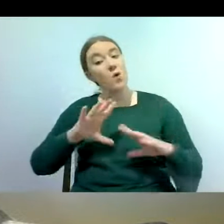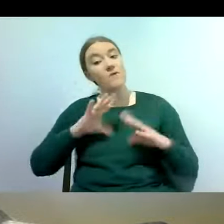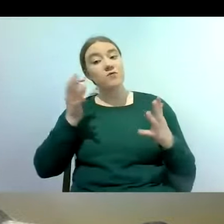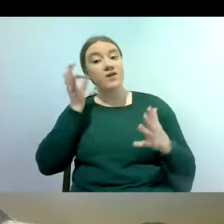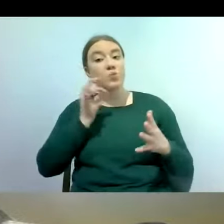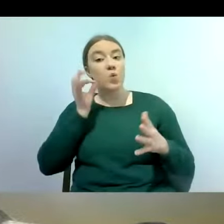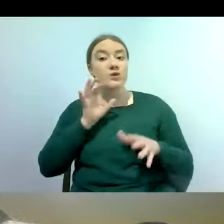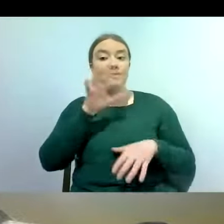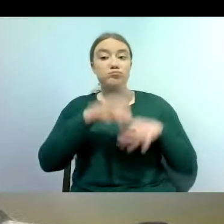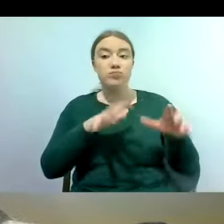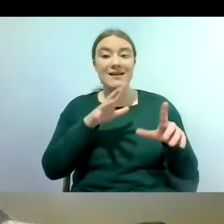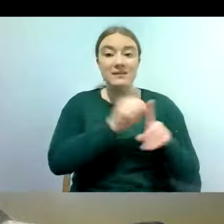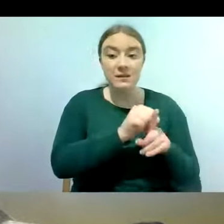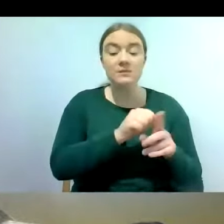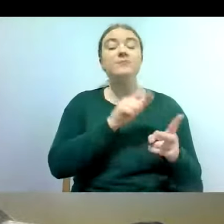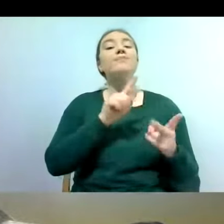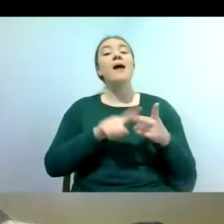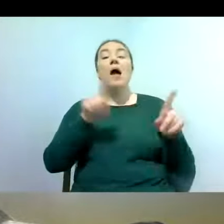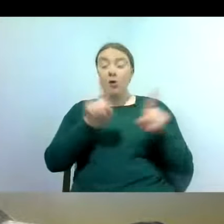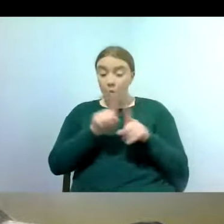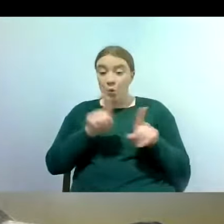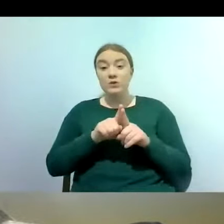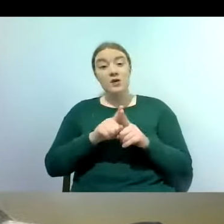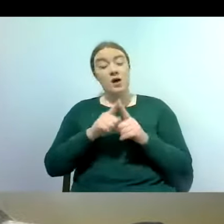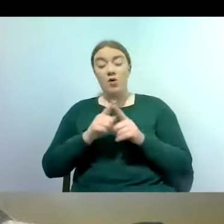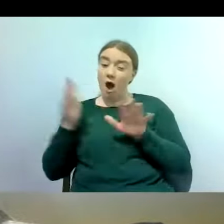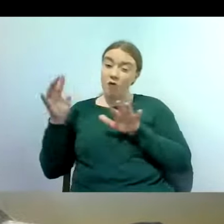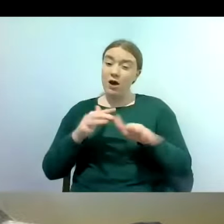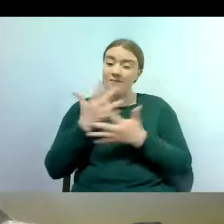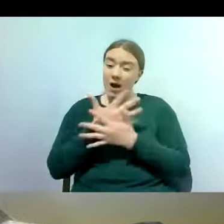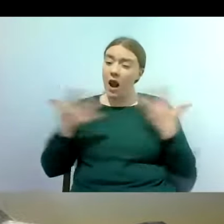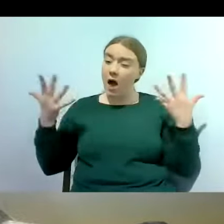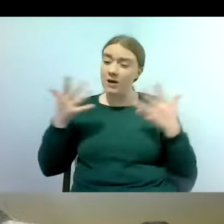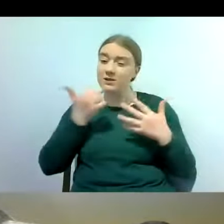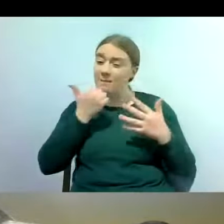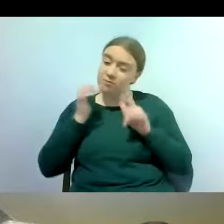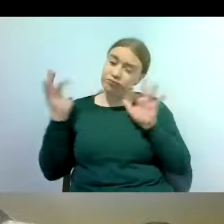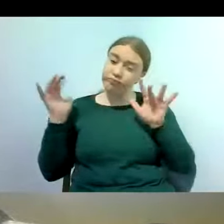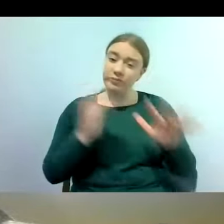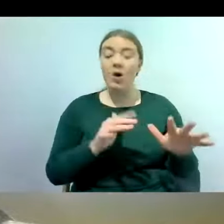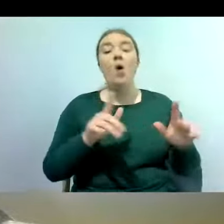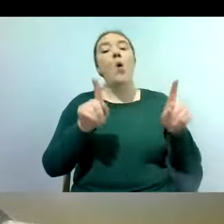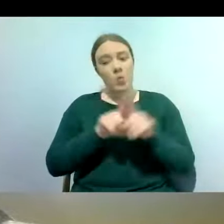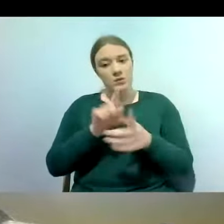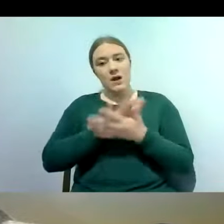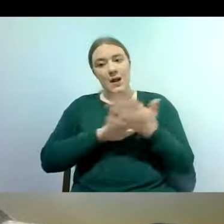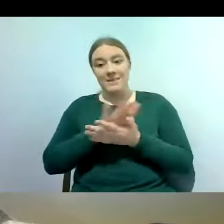and in arriving in such large numbers in spawning they also also the structure of river habitats